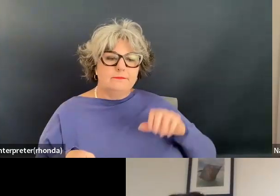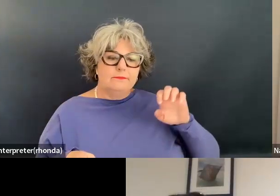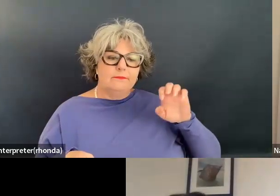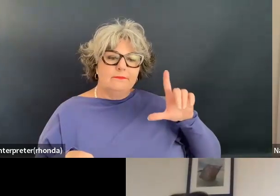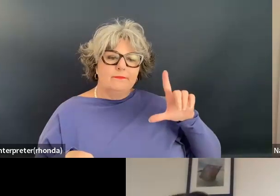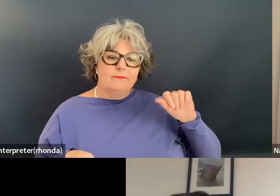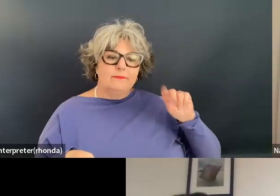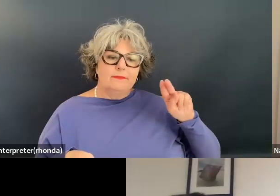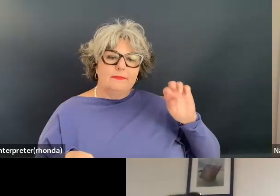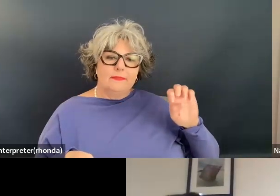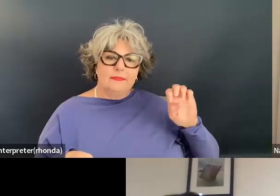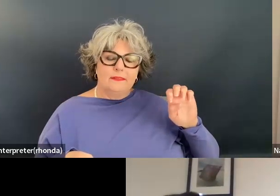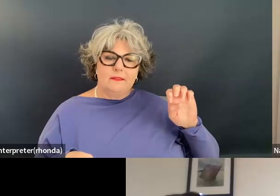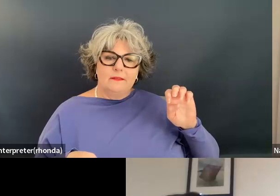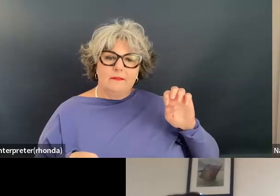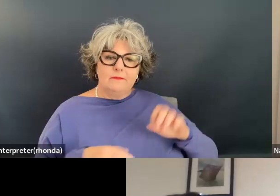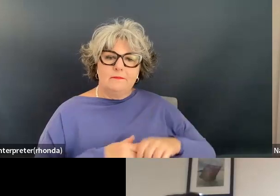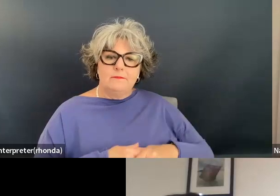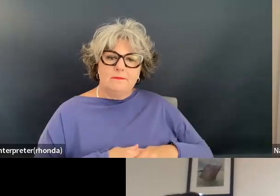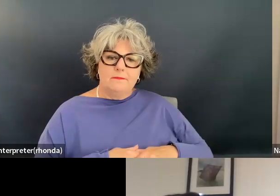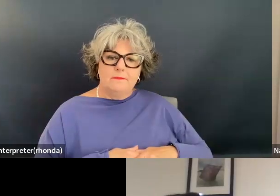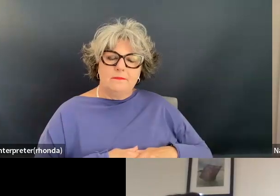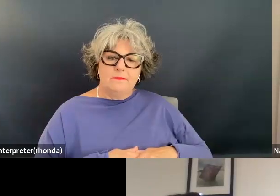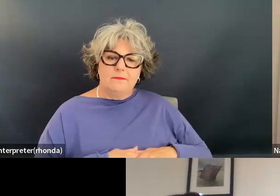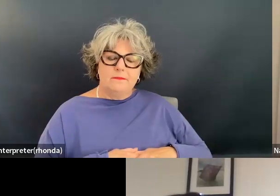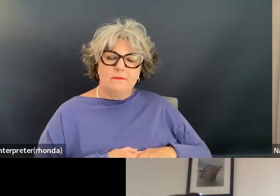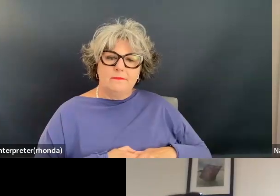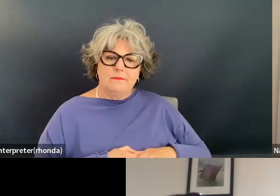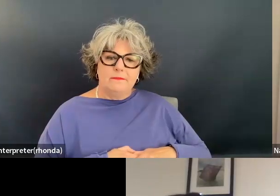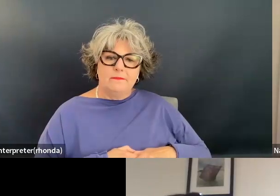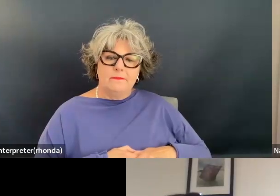might have like a big downside for men in,